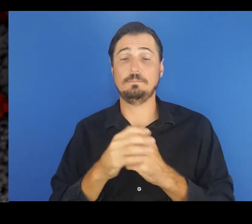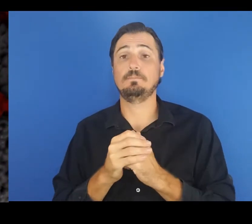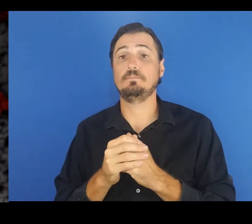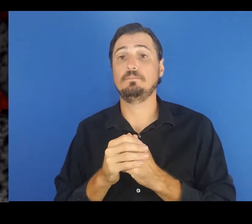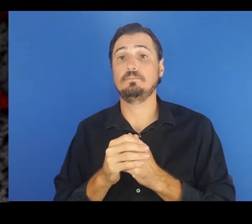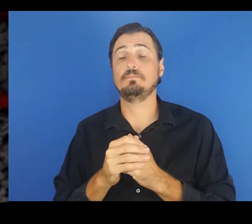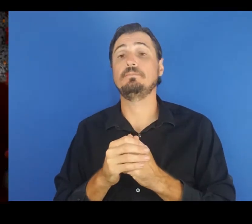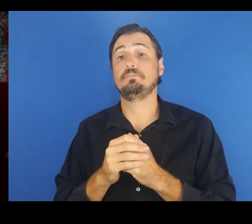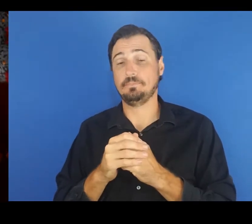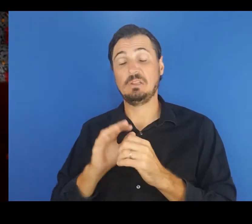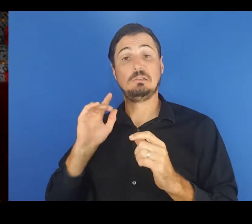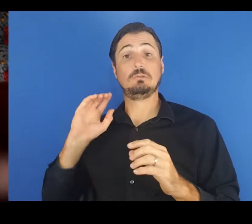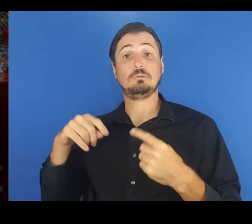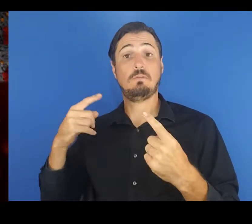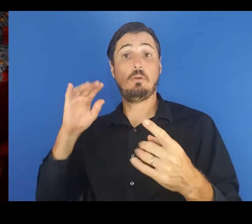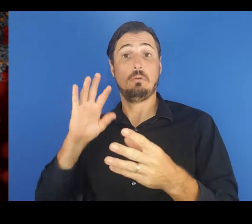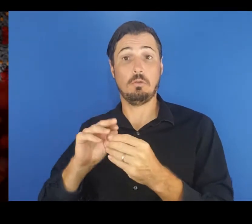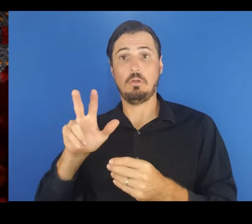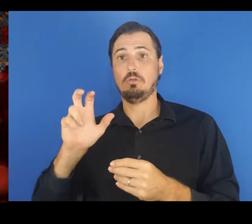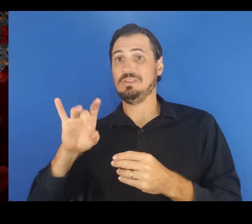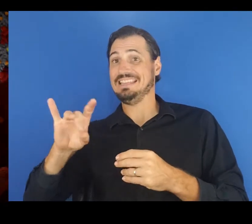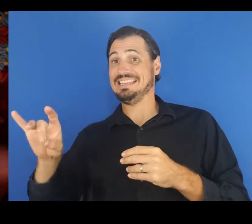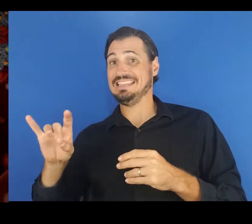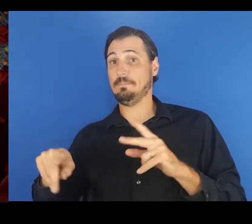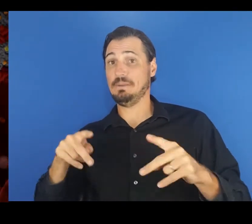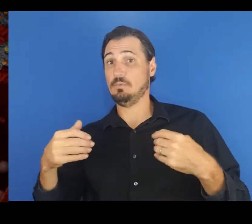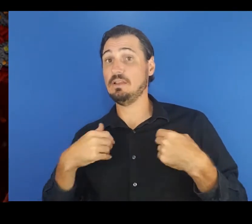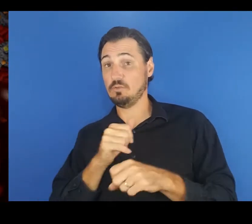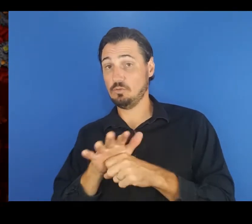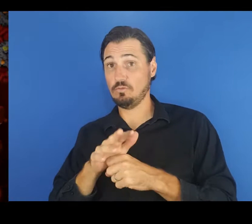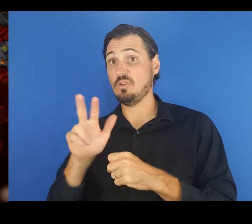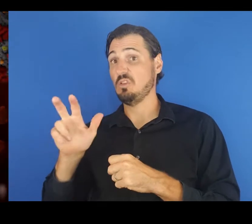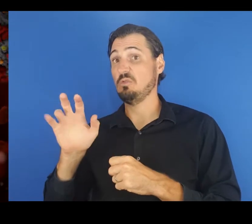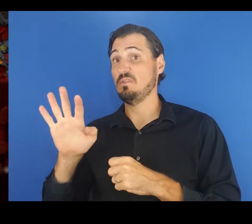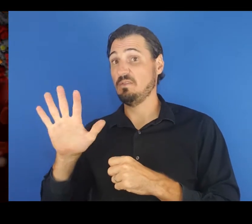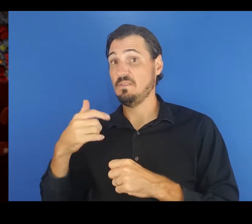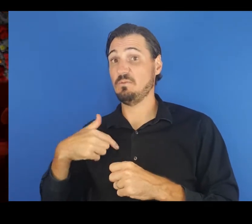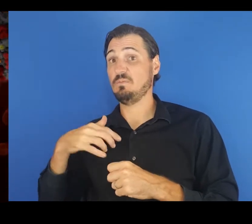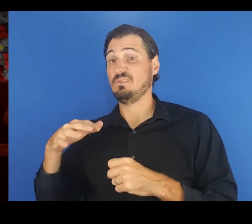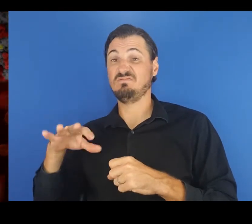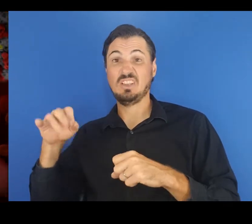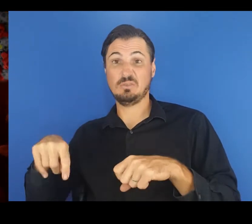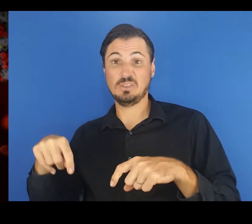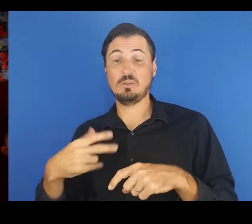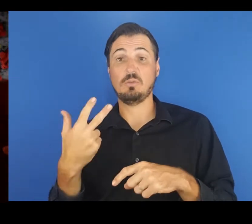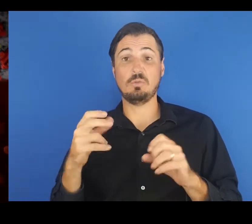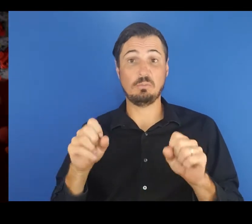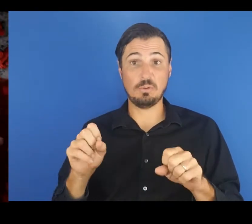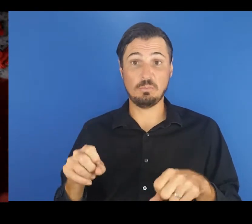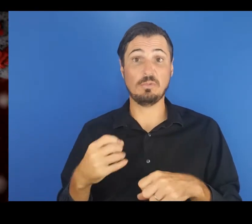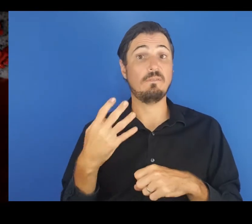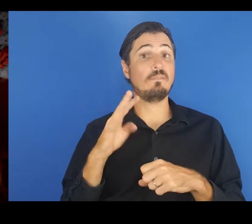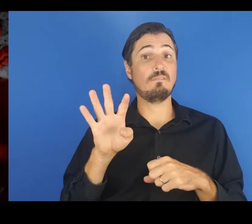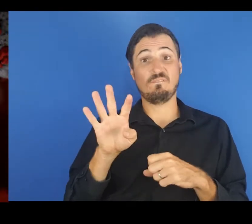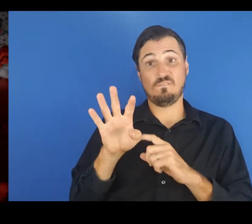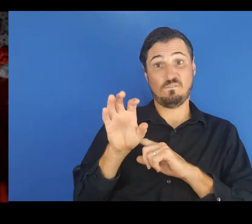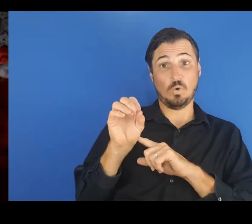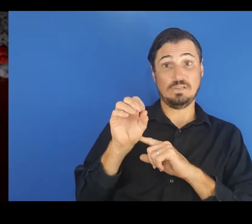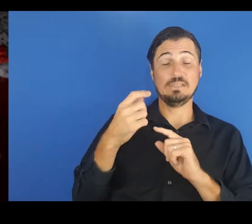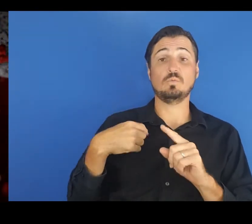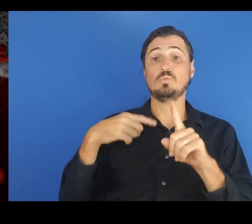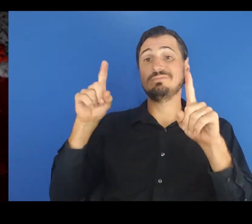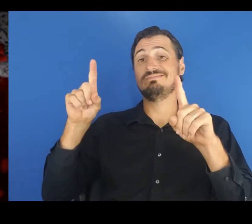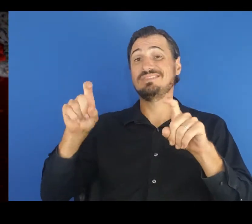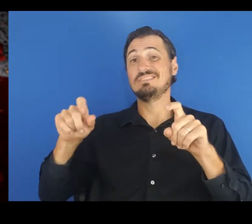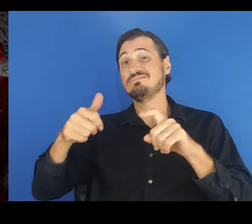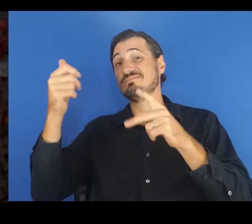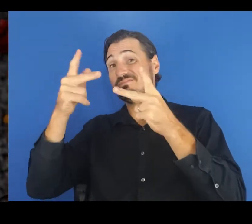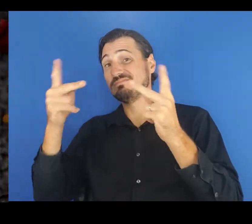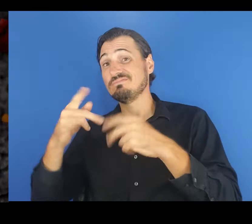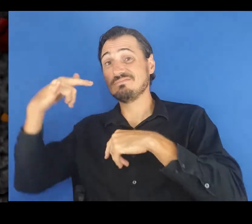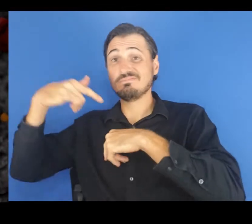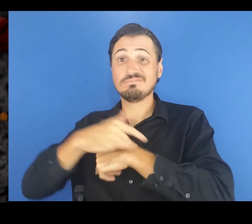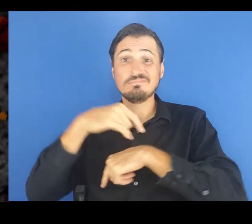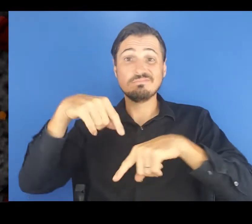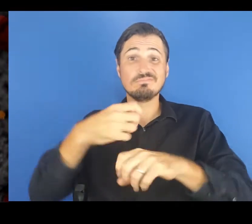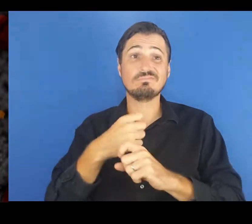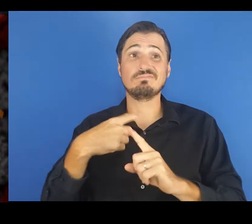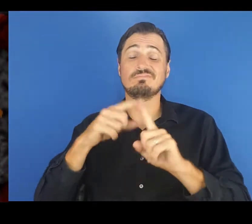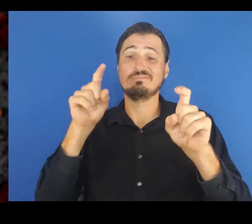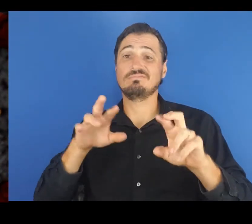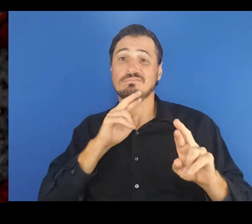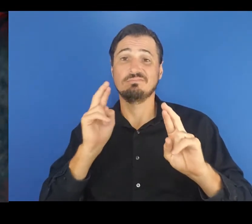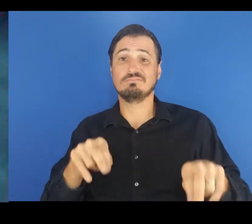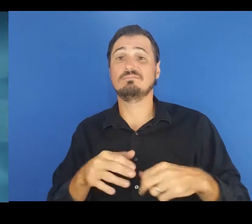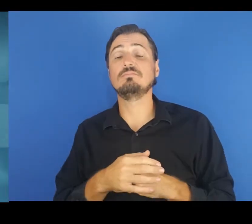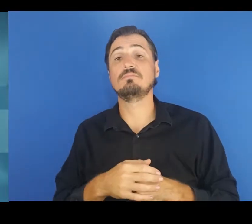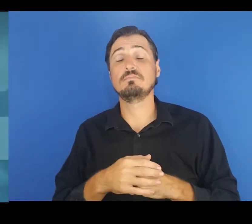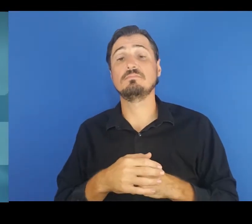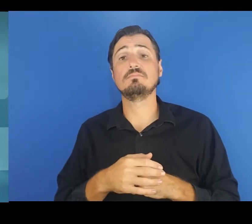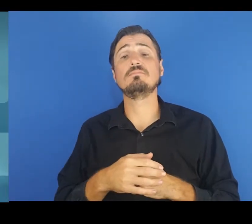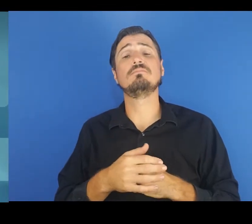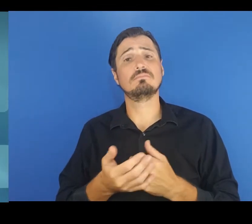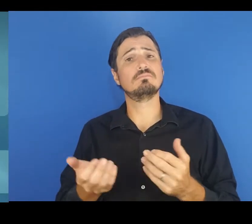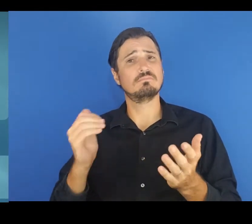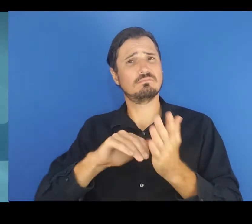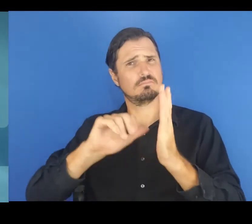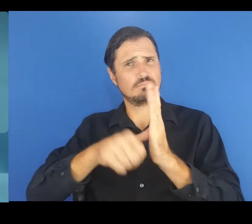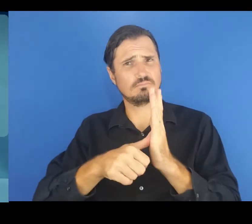Our cumulative case count is 388 including: 345 confirmed locally, 3 probable, and 40 tested out-of-state/off-island but reported after their arrival to Kauai